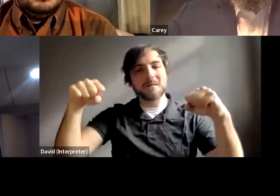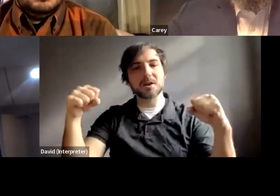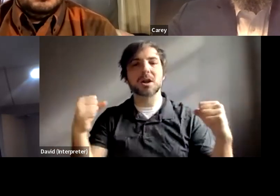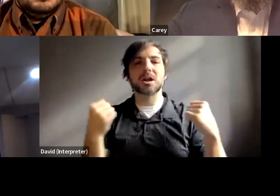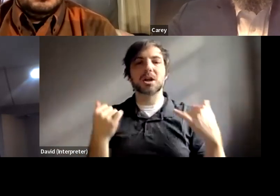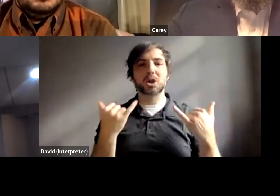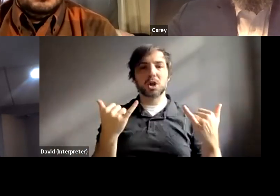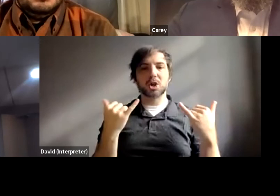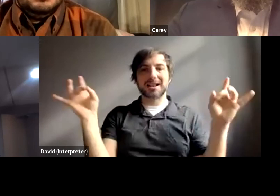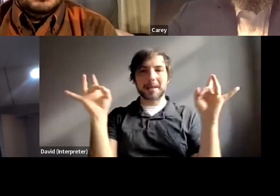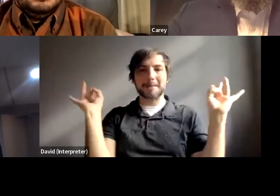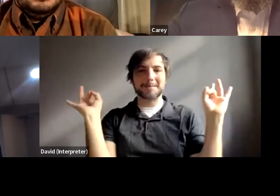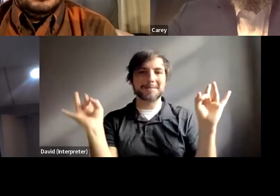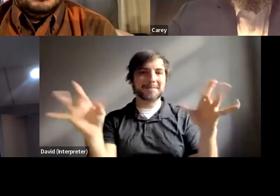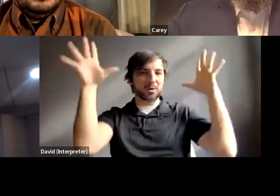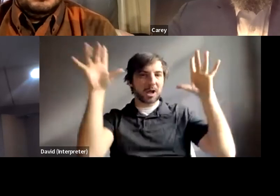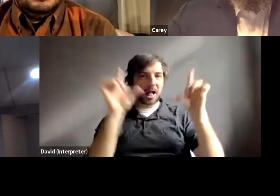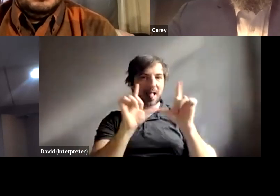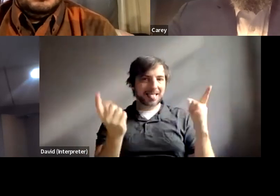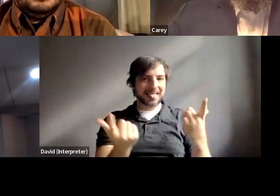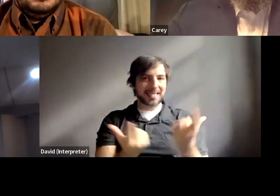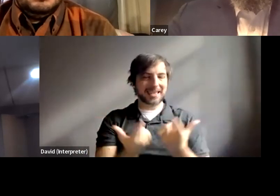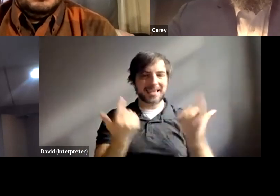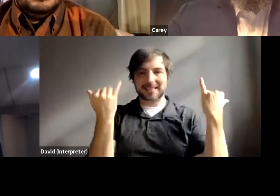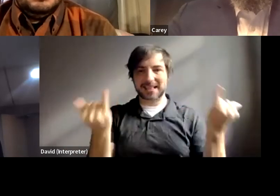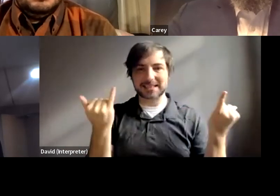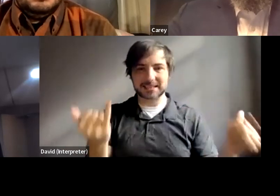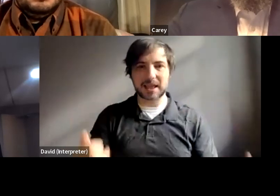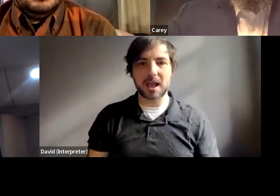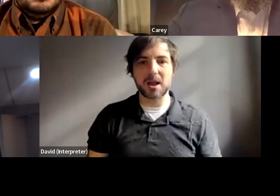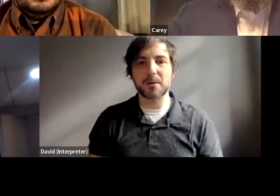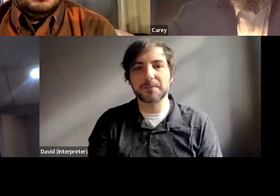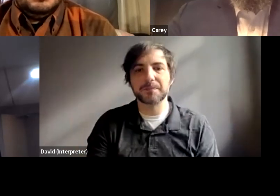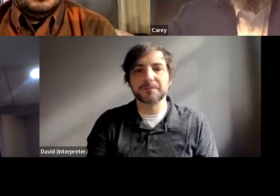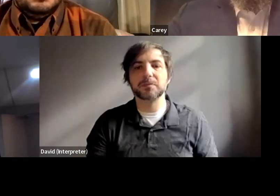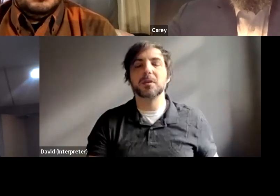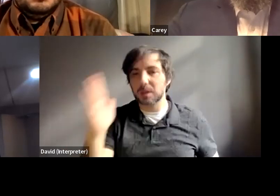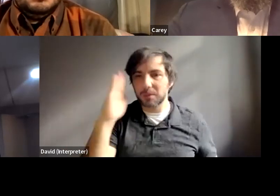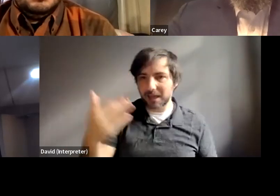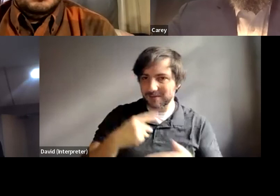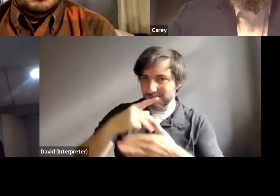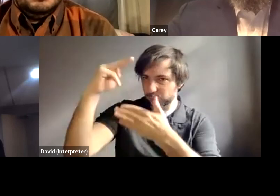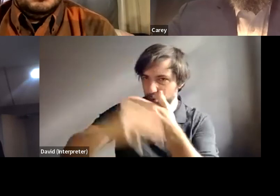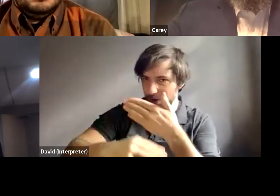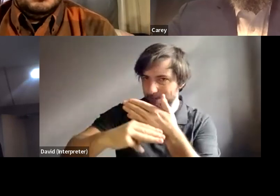league that's now in play. We are going to be doing programming in Chesterfield. We are